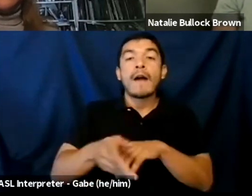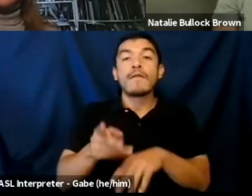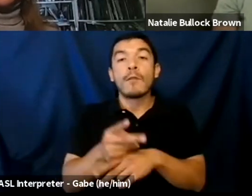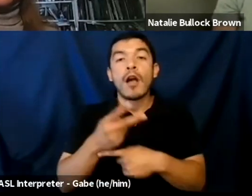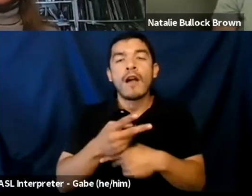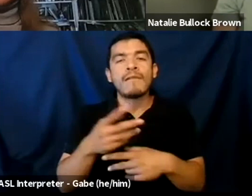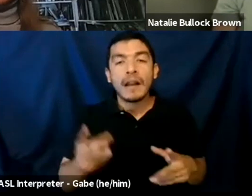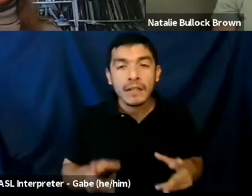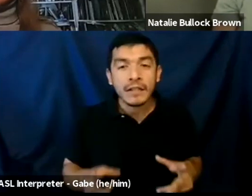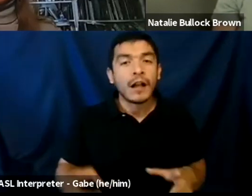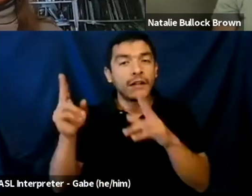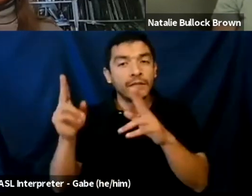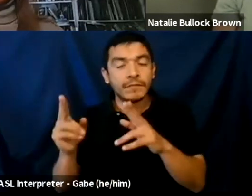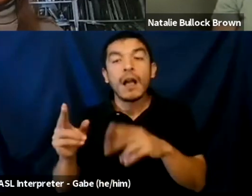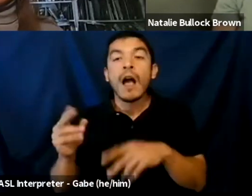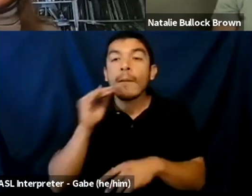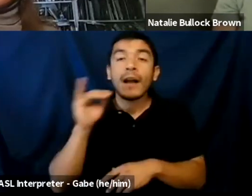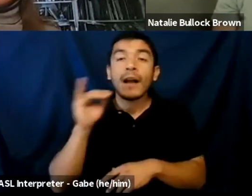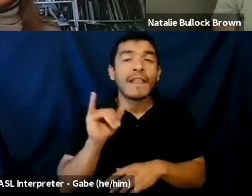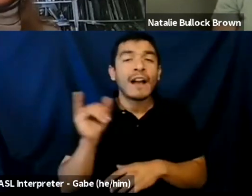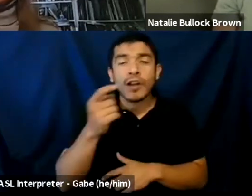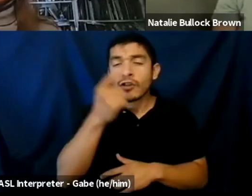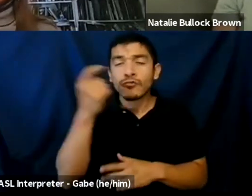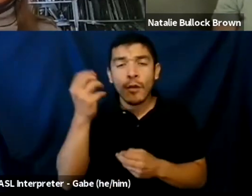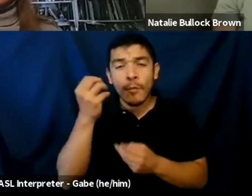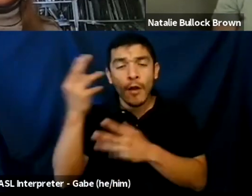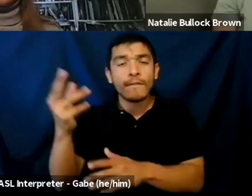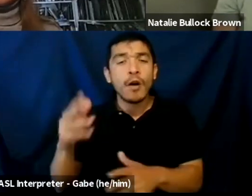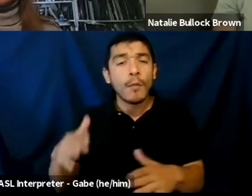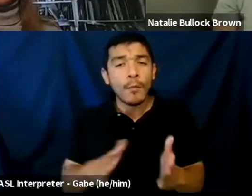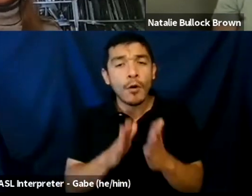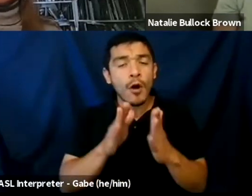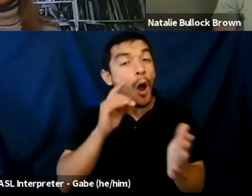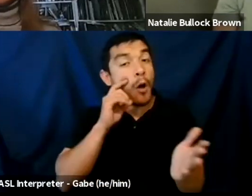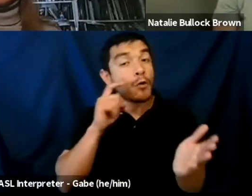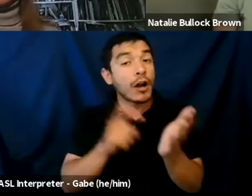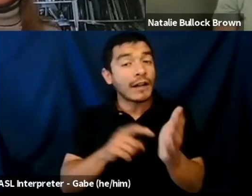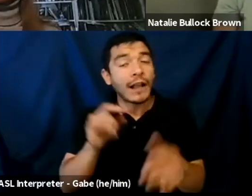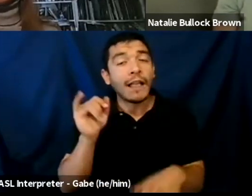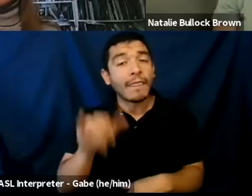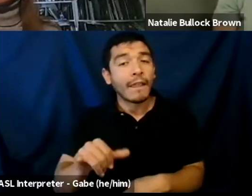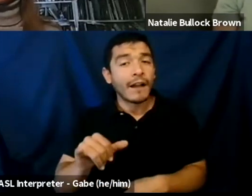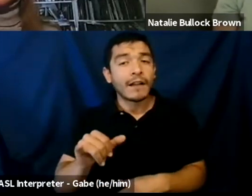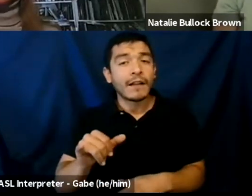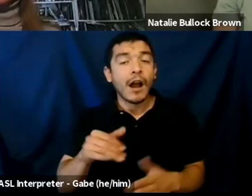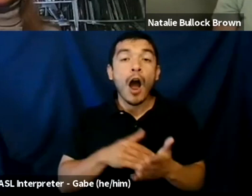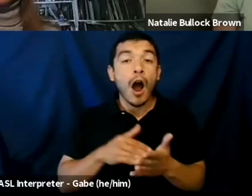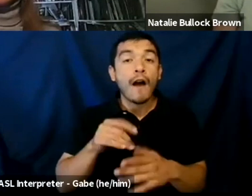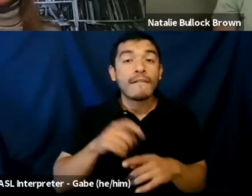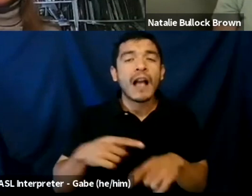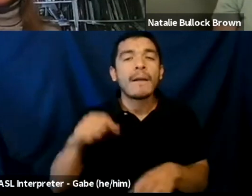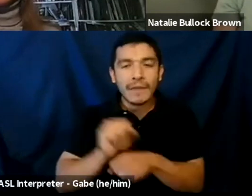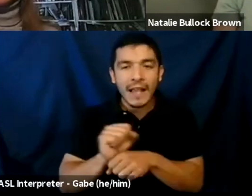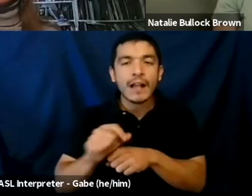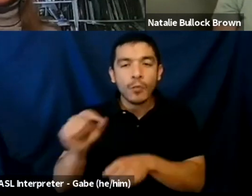Because that's also a trauma informed approach is recognizing that oftentimes, yes, we're working with the individual,